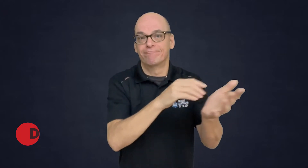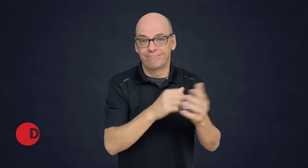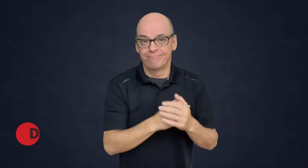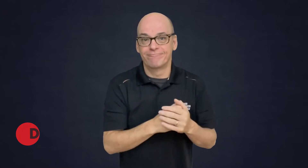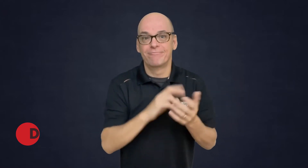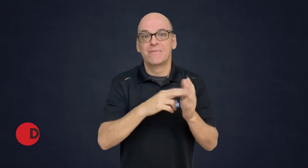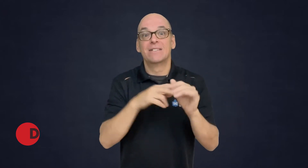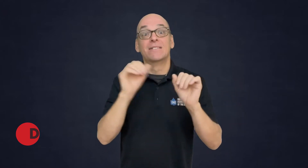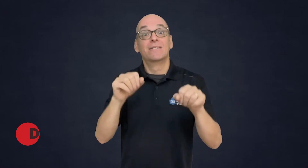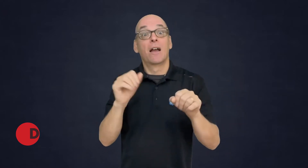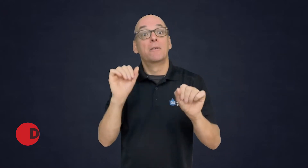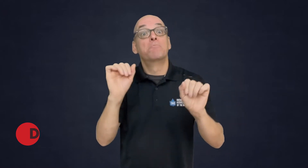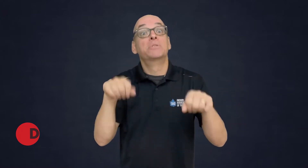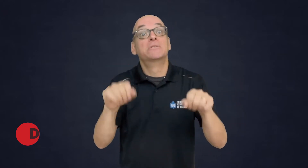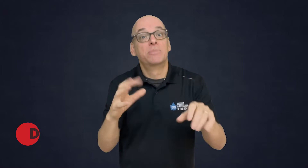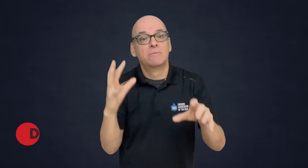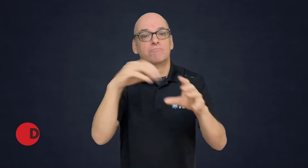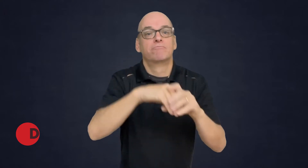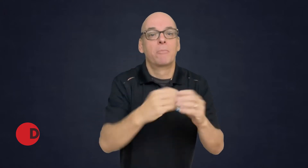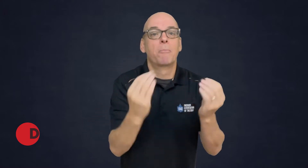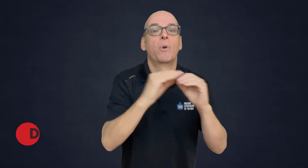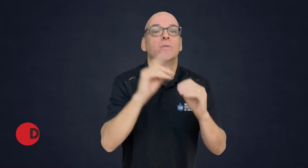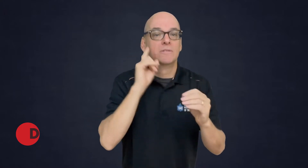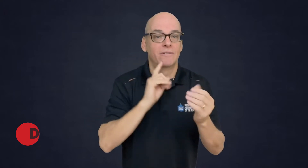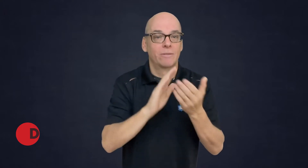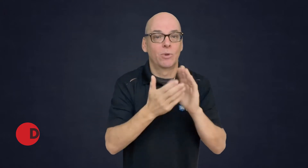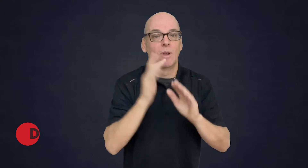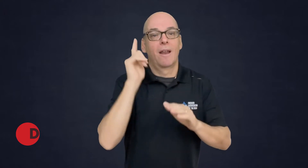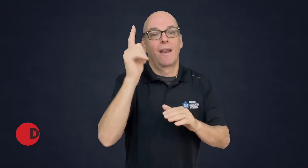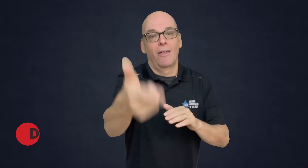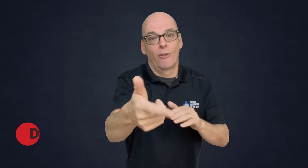Which means possibly getting more involved in the Deaf community